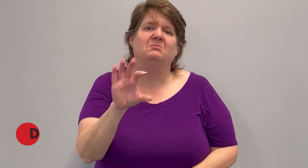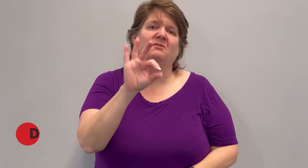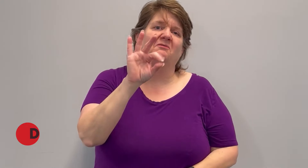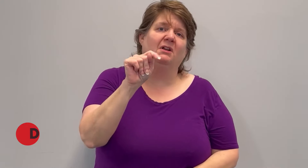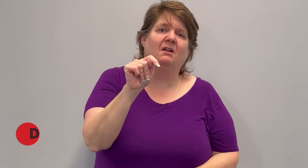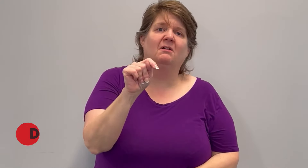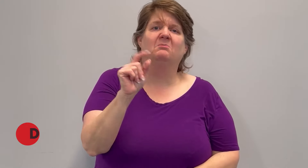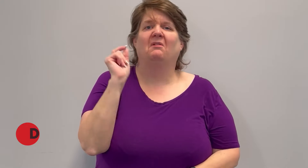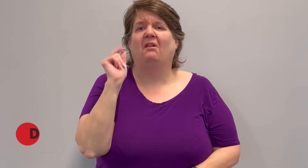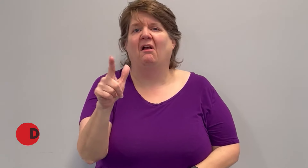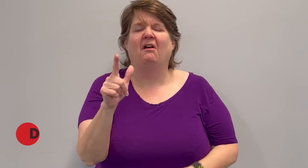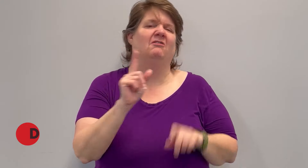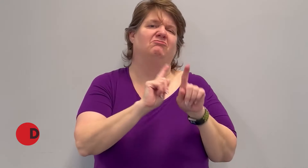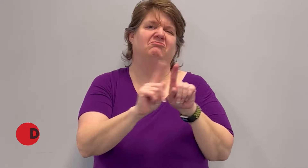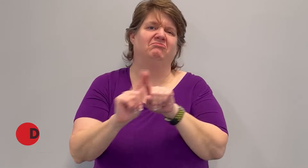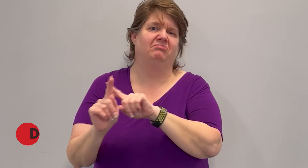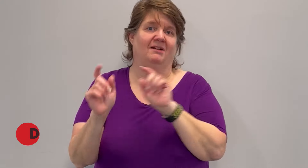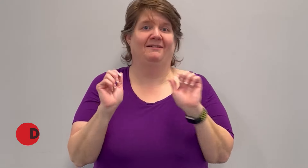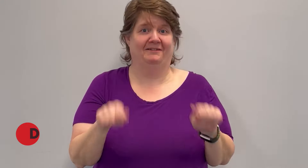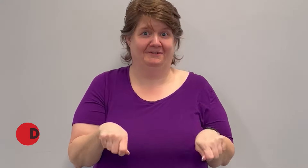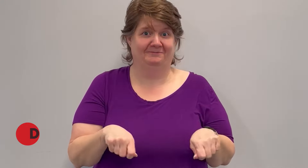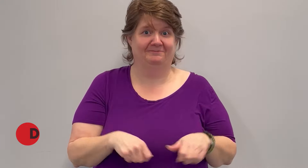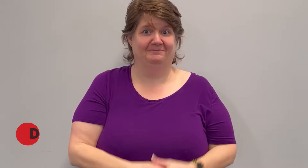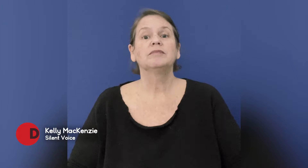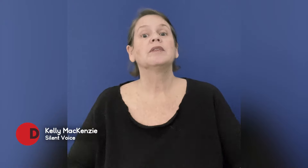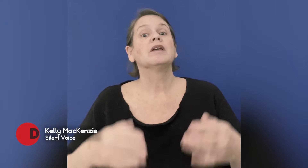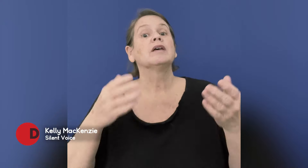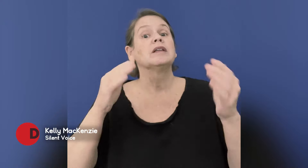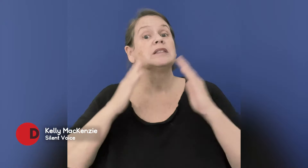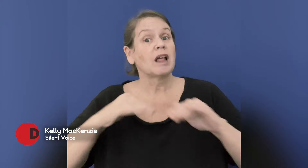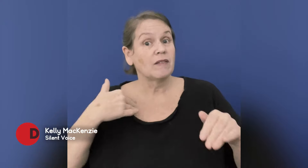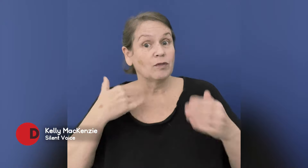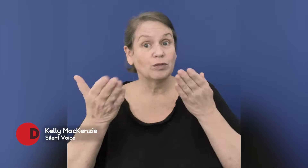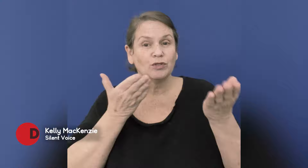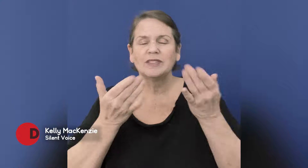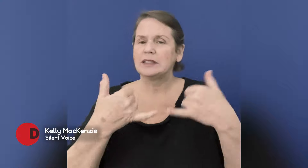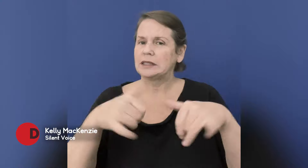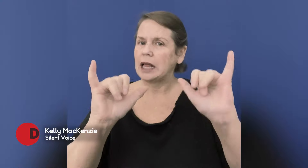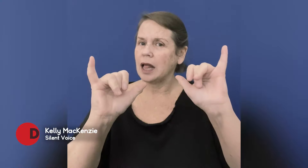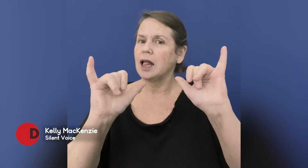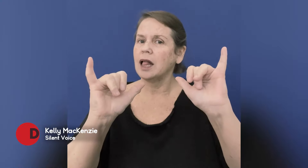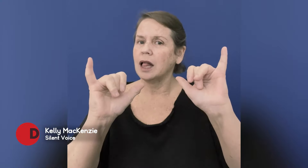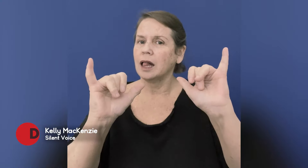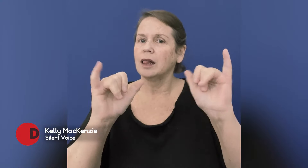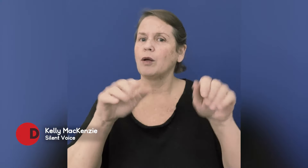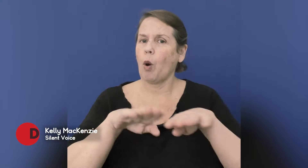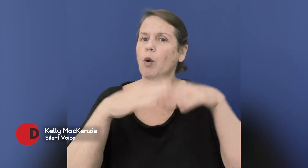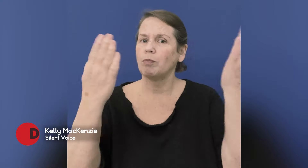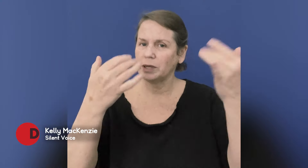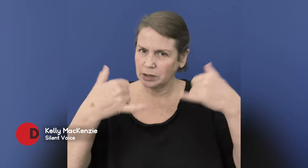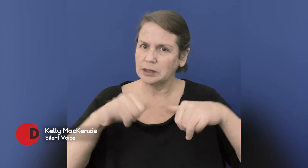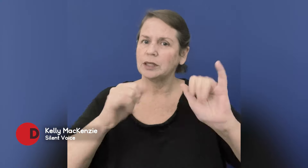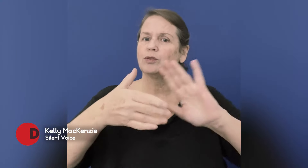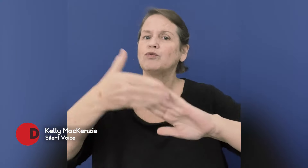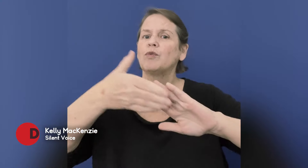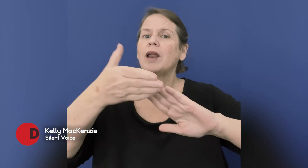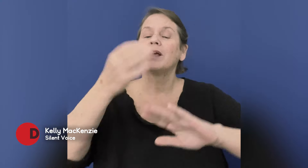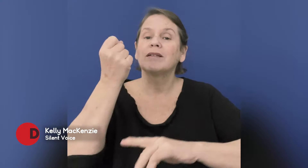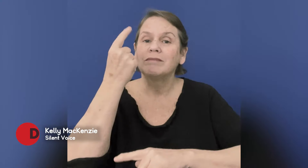FaceTime, Glide, and other platforms. Silent Voice services are still open and running,